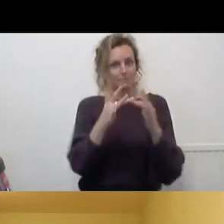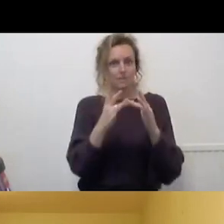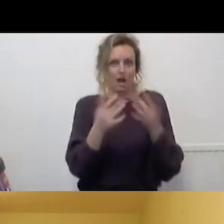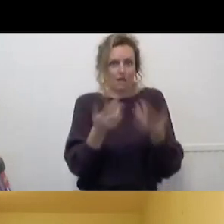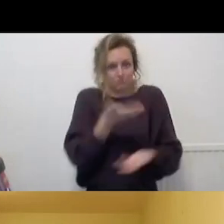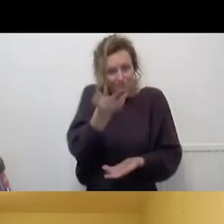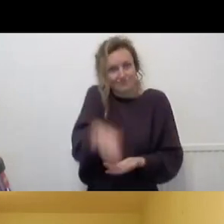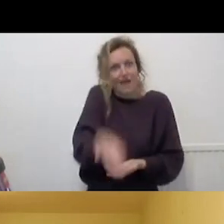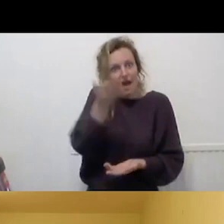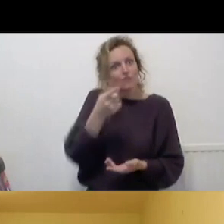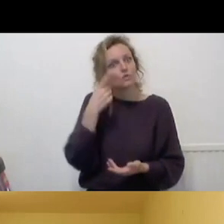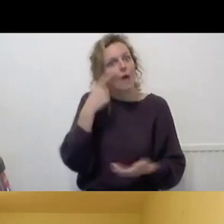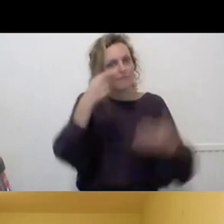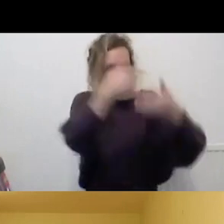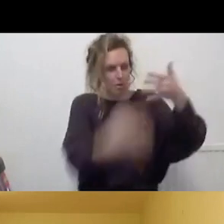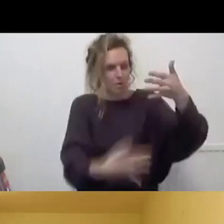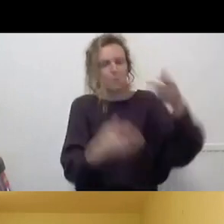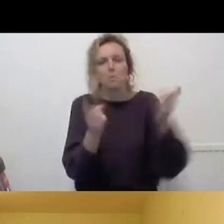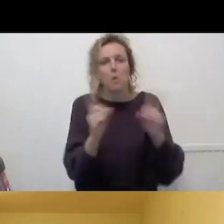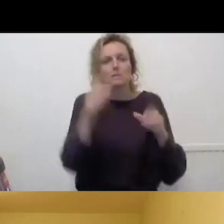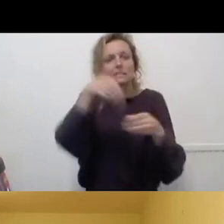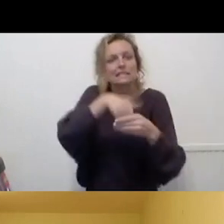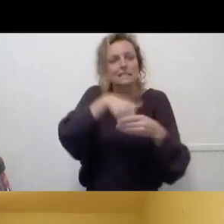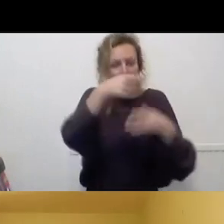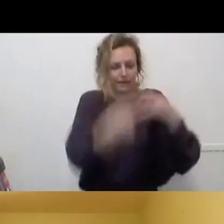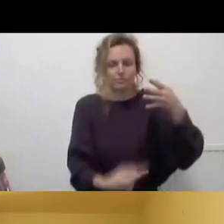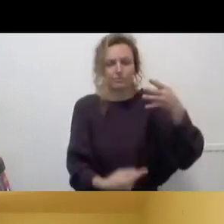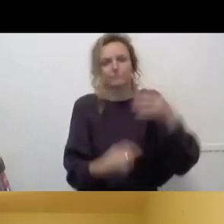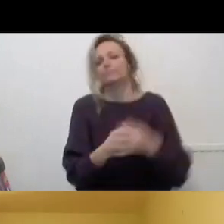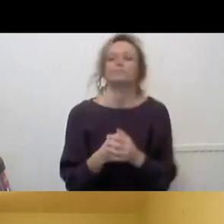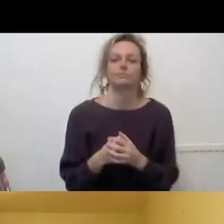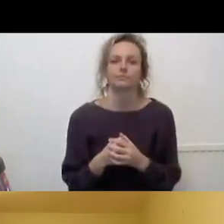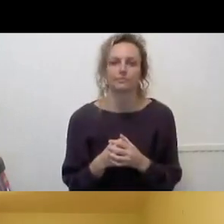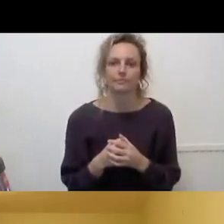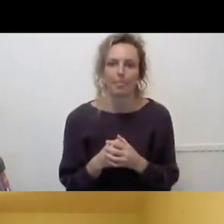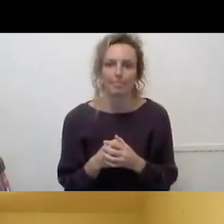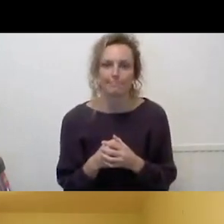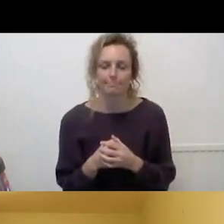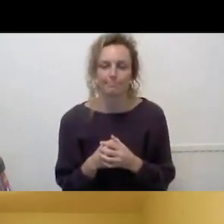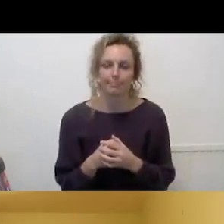So this is just an example two examples of those really important questions that we want to know